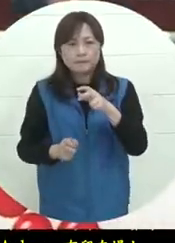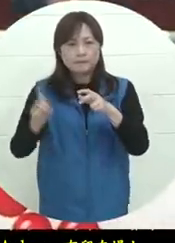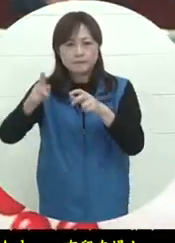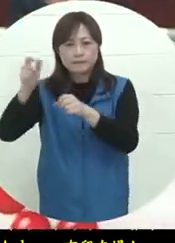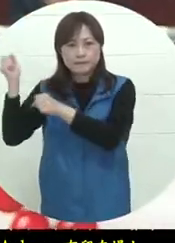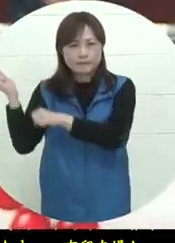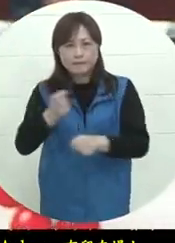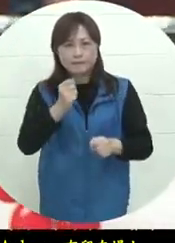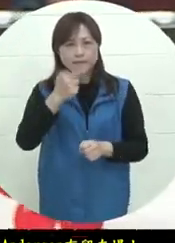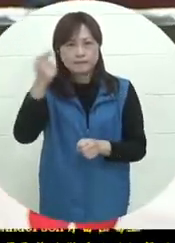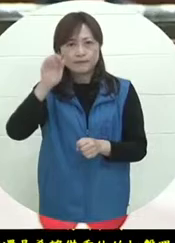, but the swing missed.